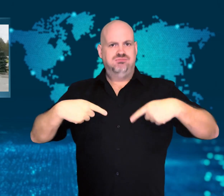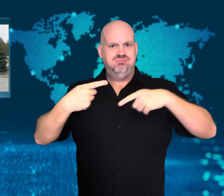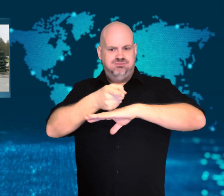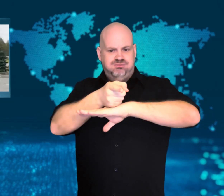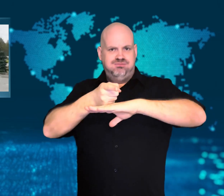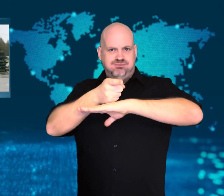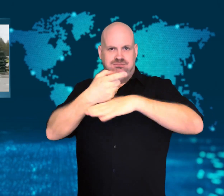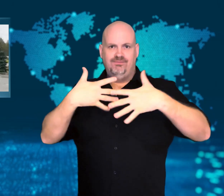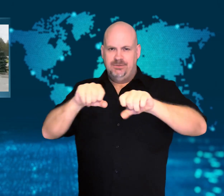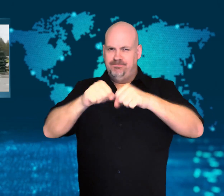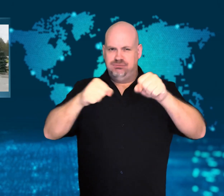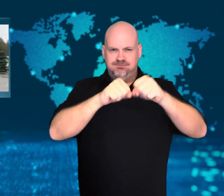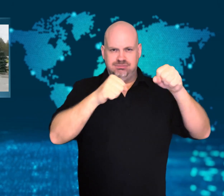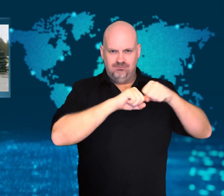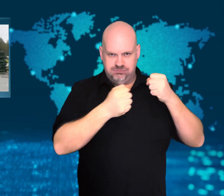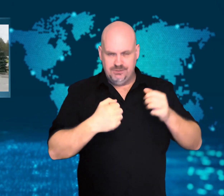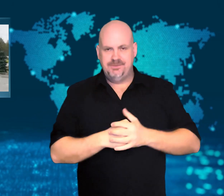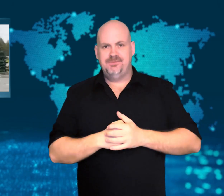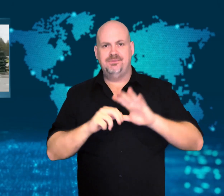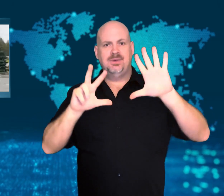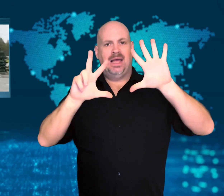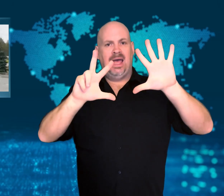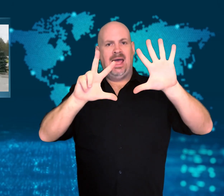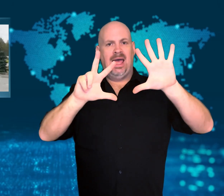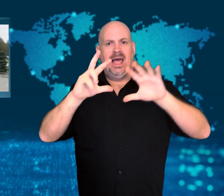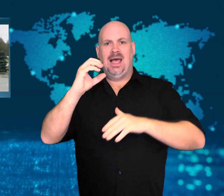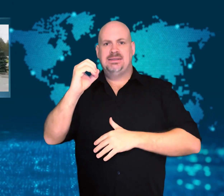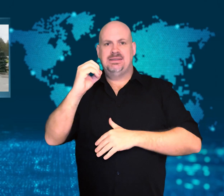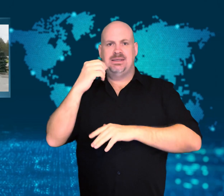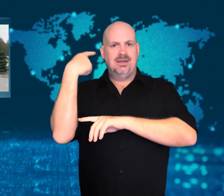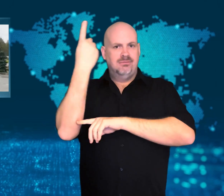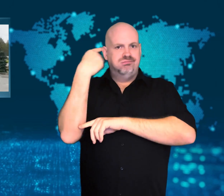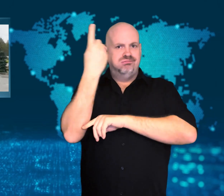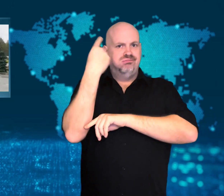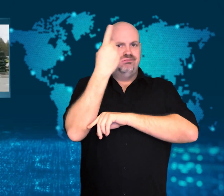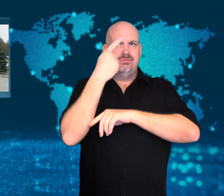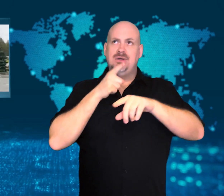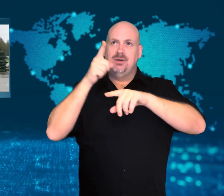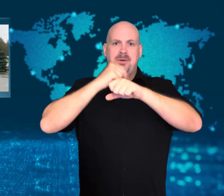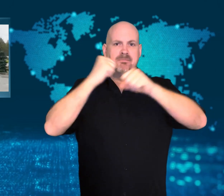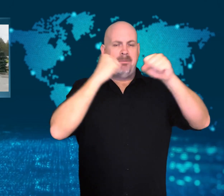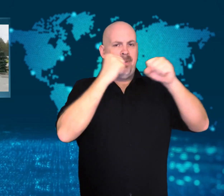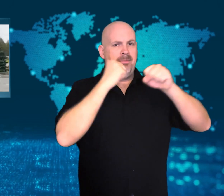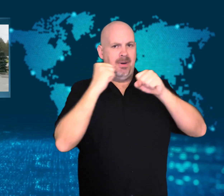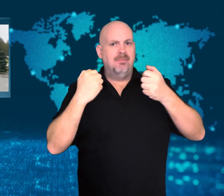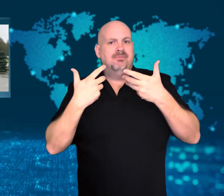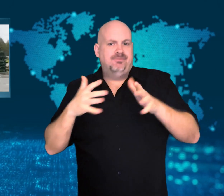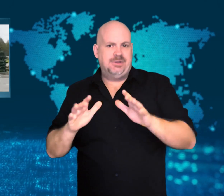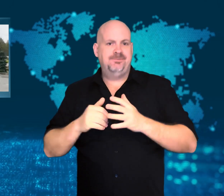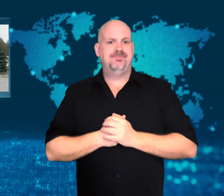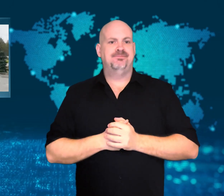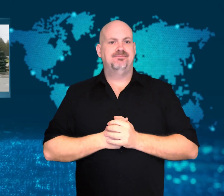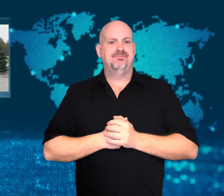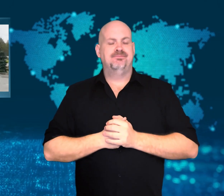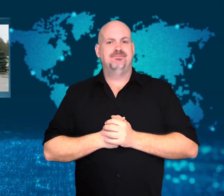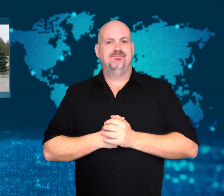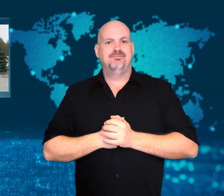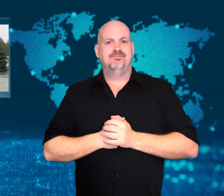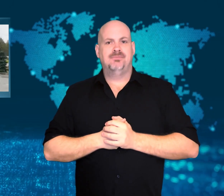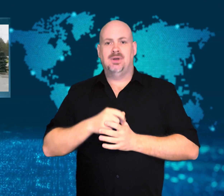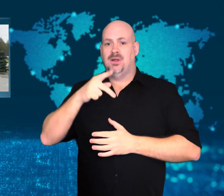Russian President Putin is not backing down - he is “doubling